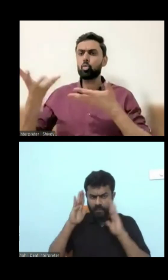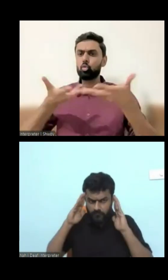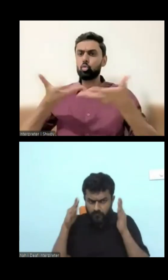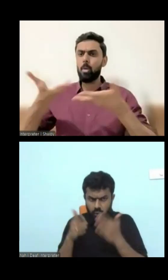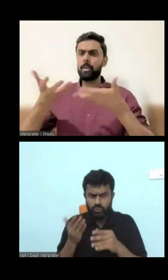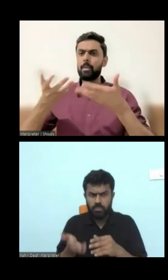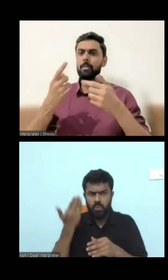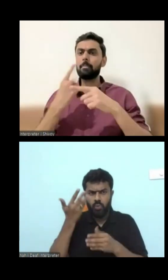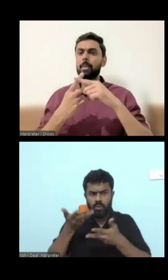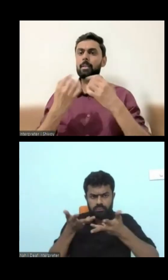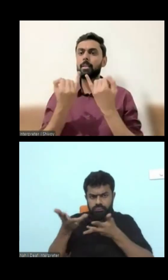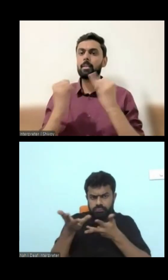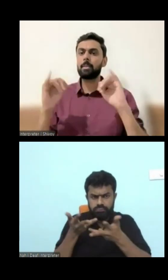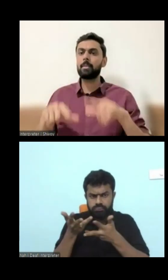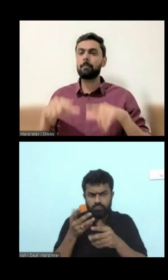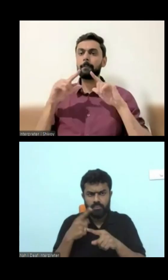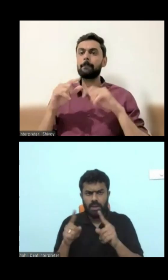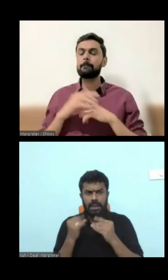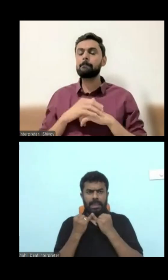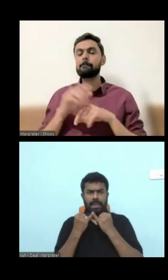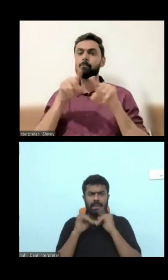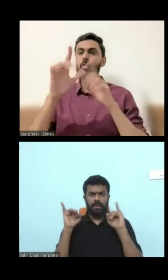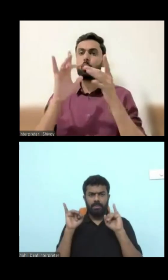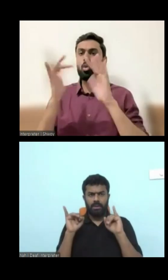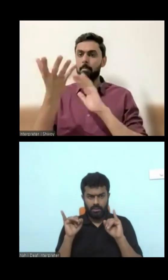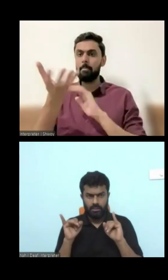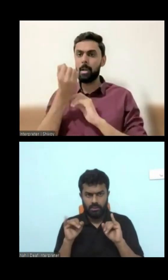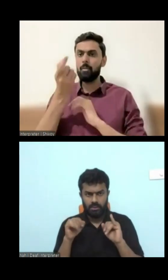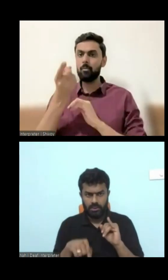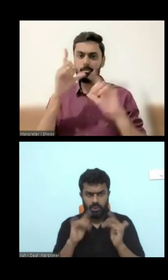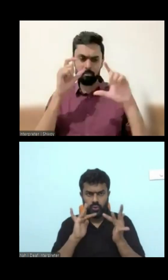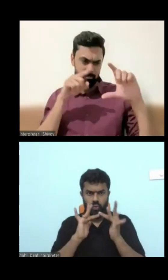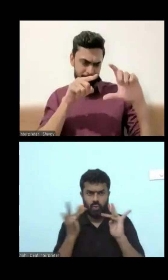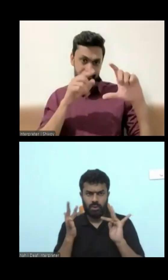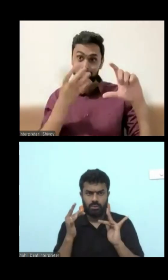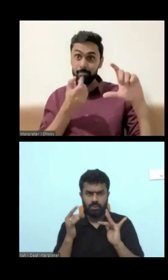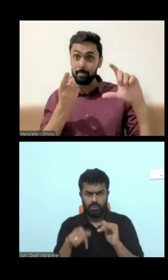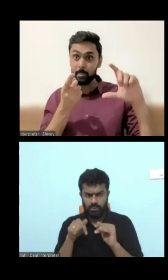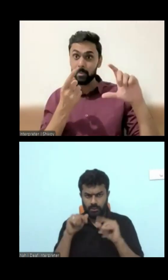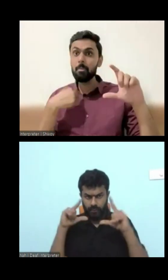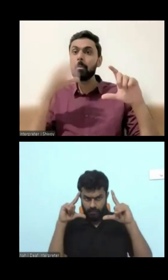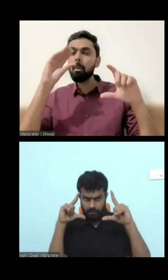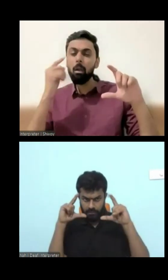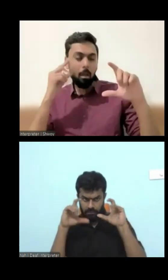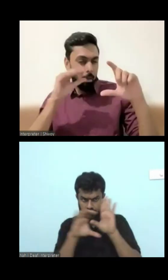So, if let's say you want to buy something online by seeing an image or other things as a low vision user who cannot see light mode.